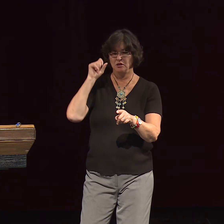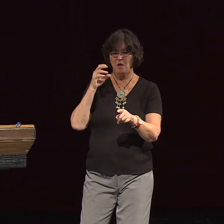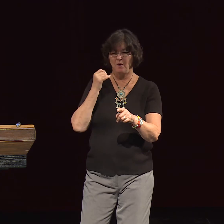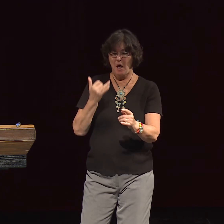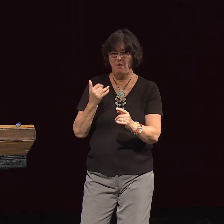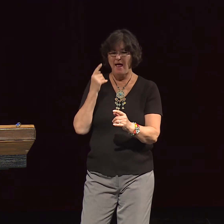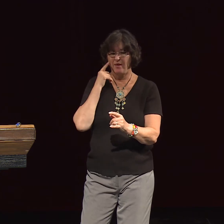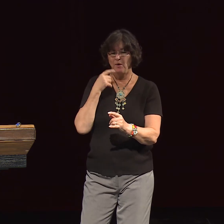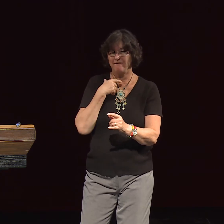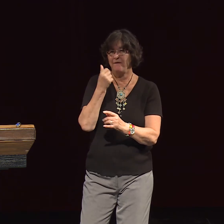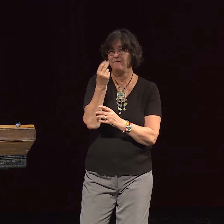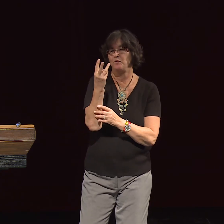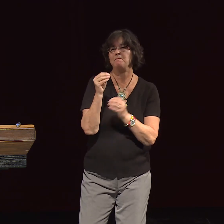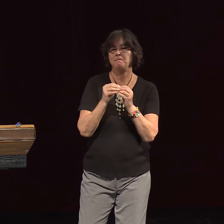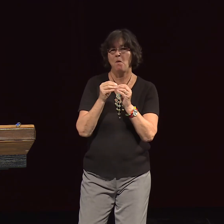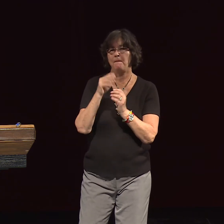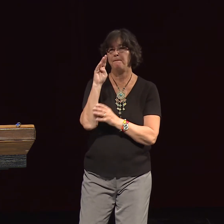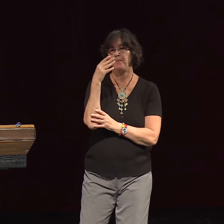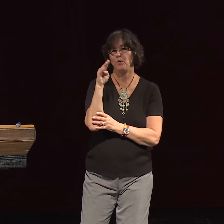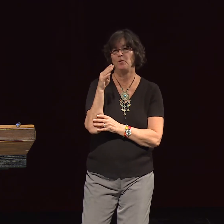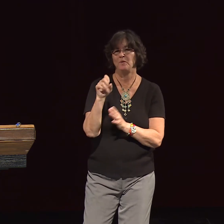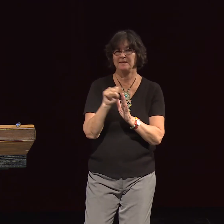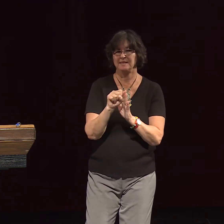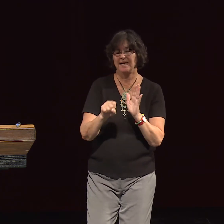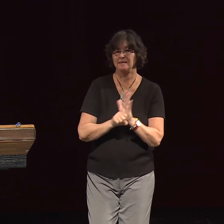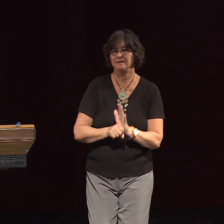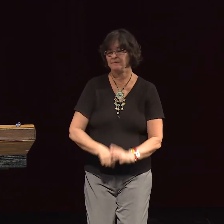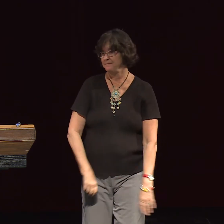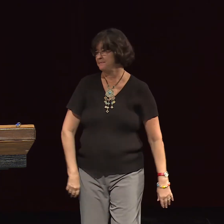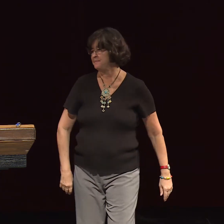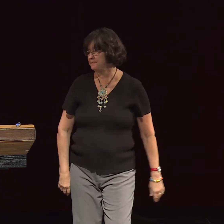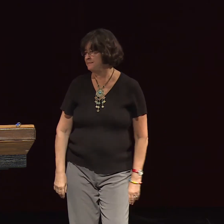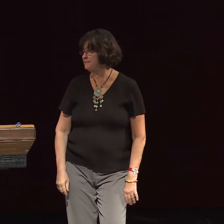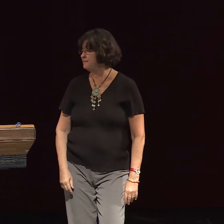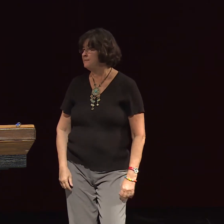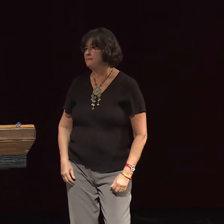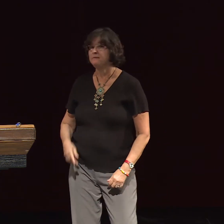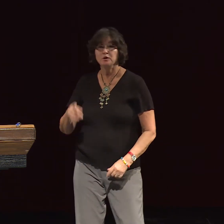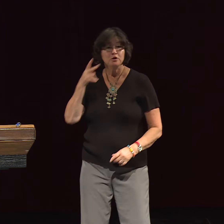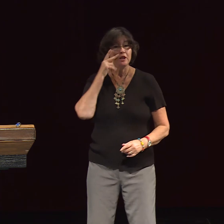Um, actually, this information is from this past summer.